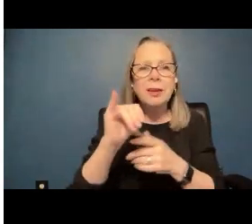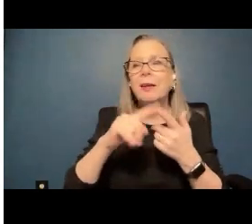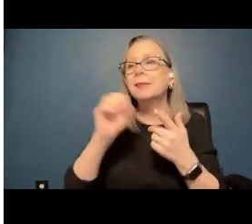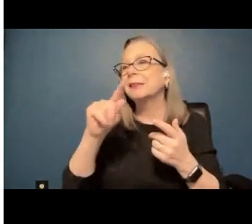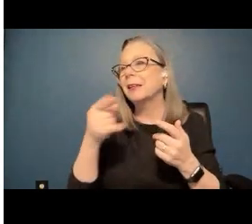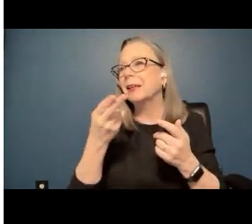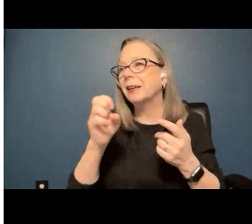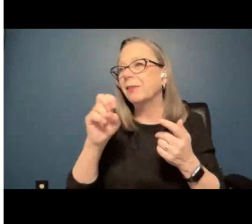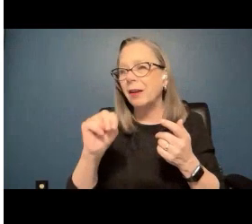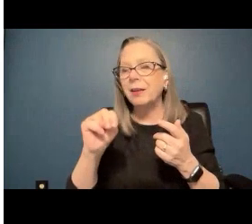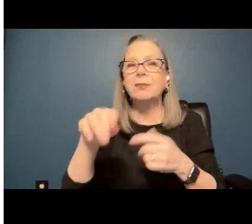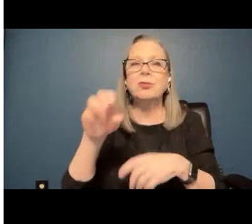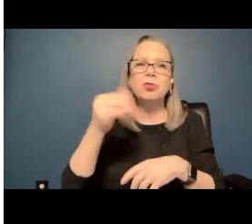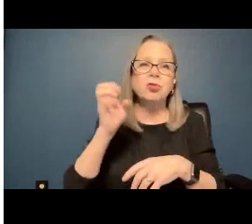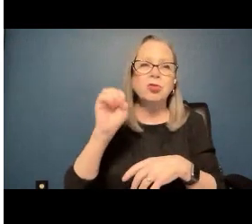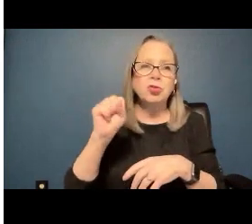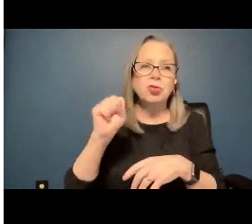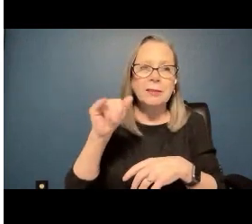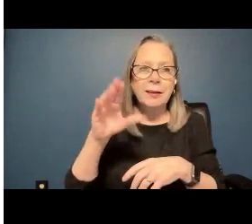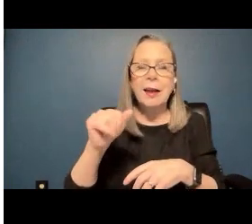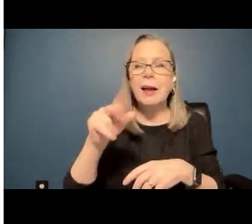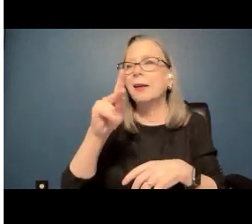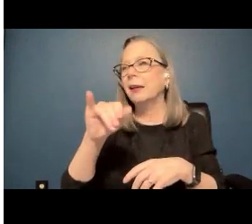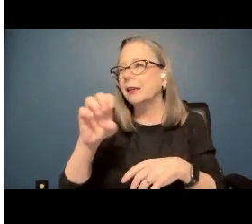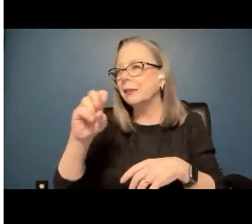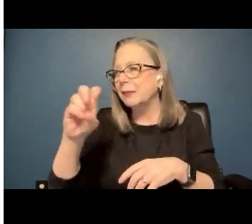Kezia and all the folks behind the scenes that made this possible,